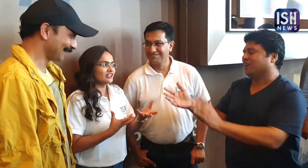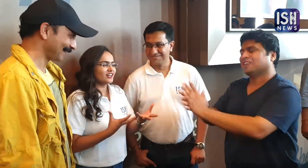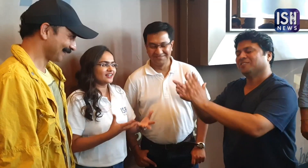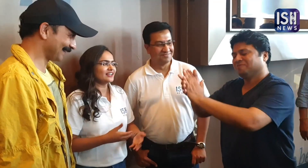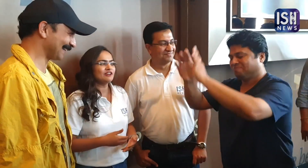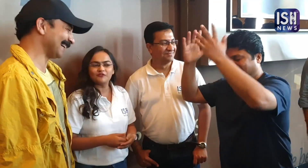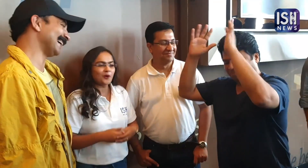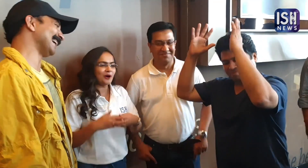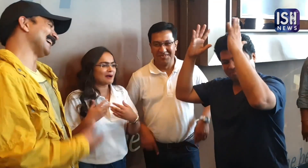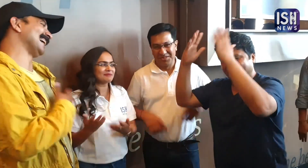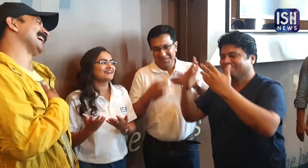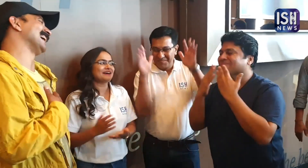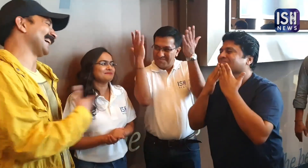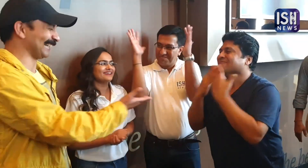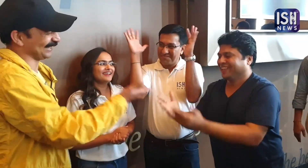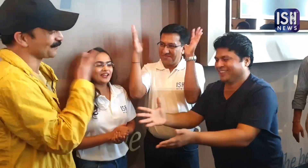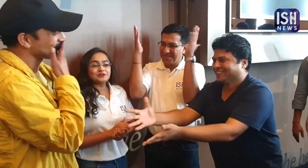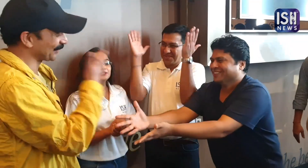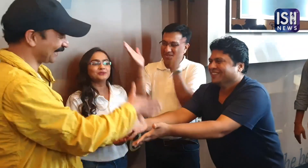You have done a fabulous job. Thank you!